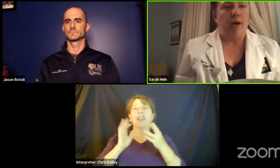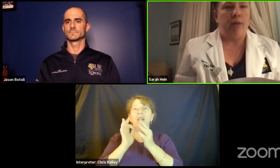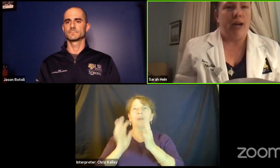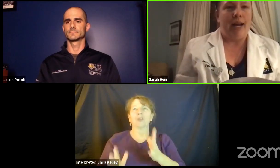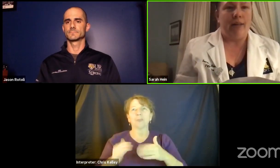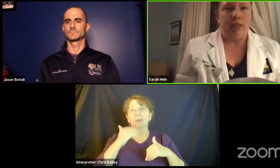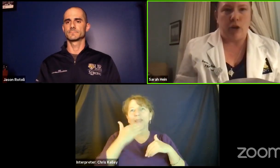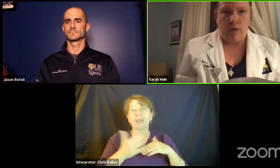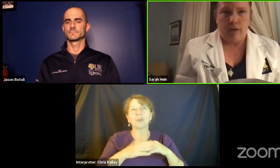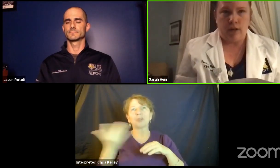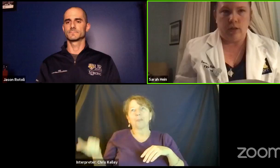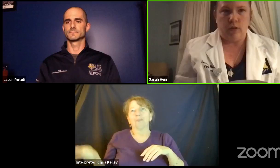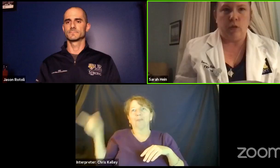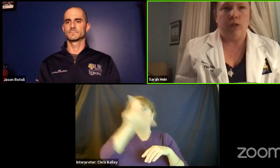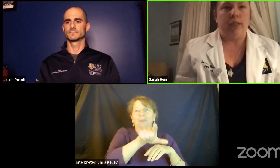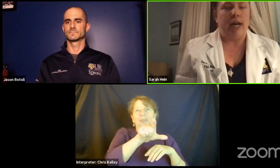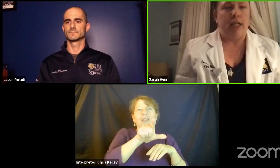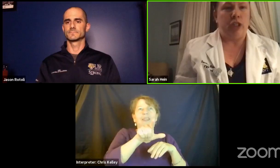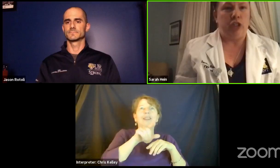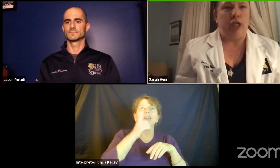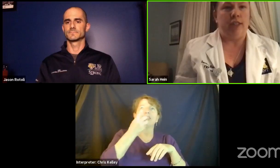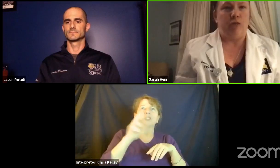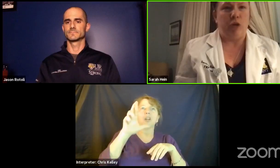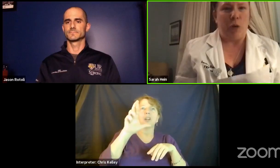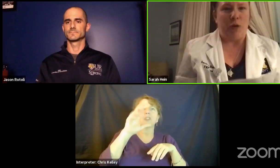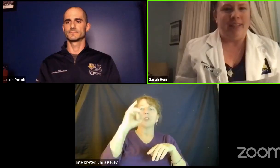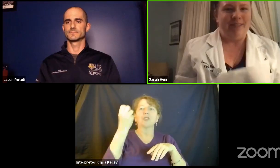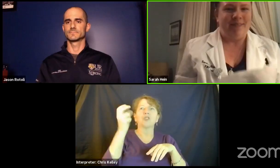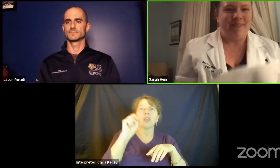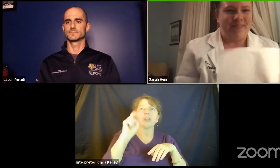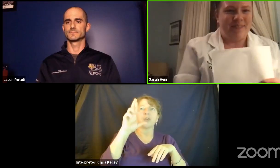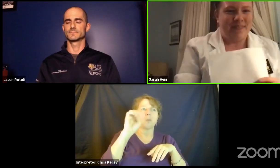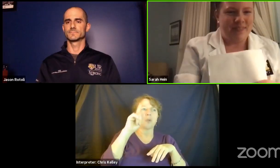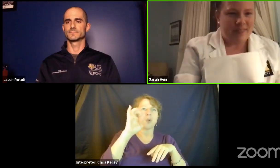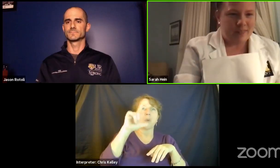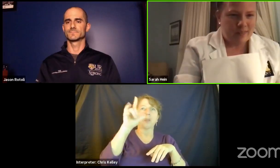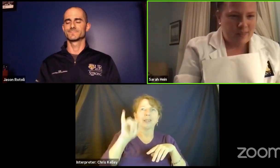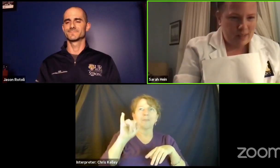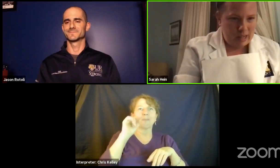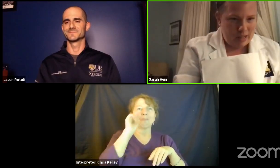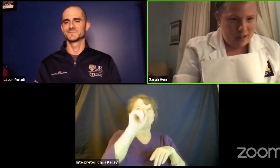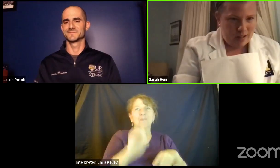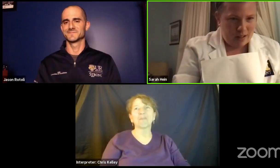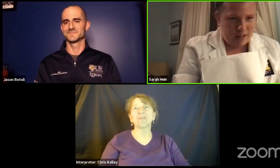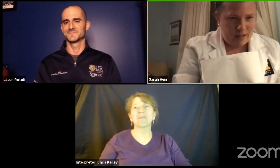resources during the presentation that you can click on to go to more resources